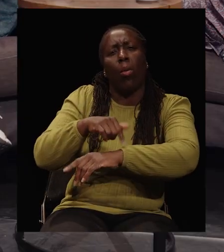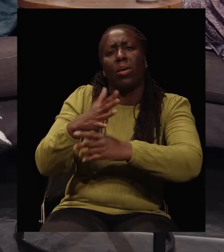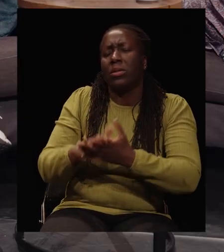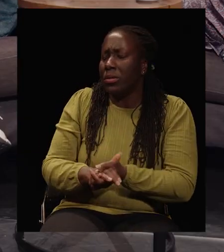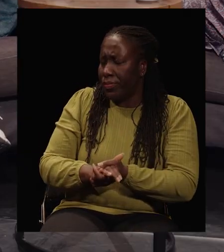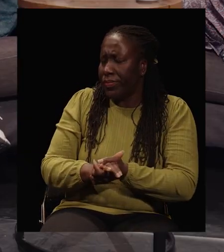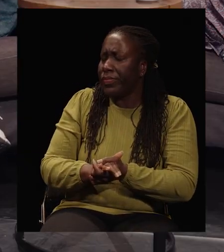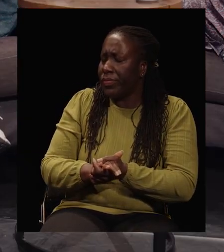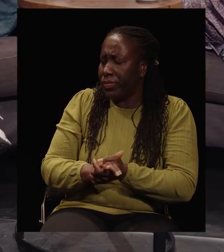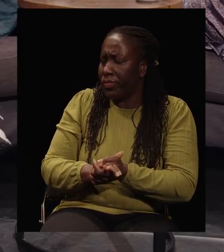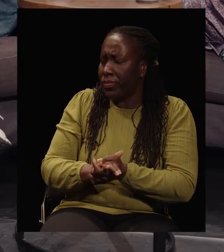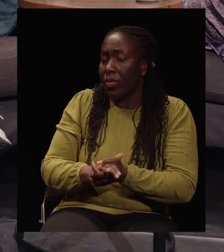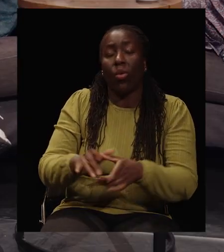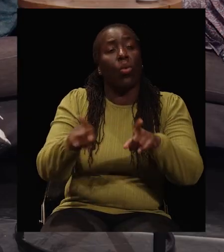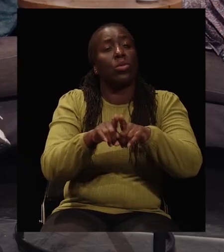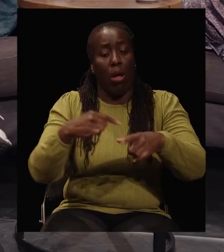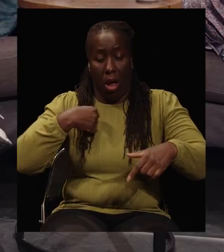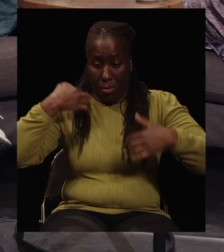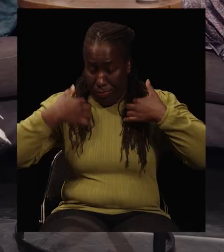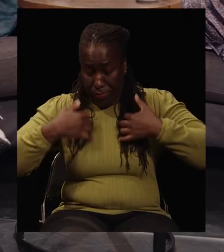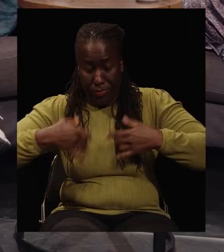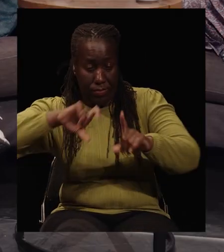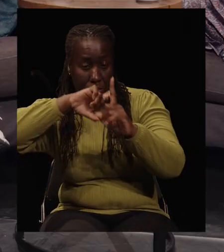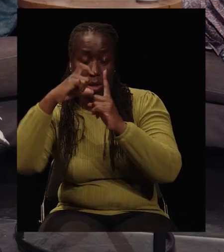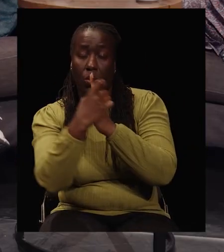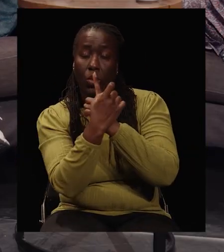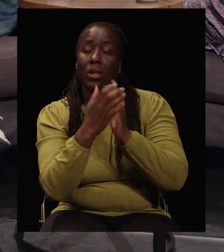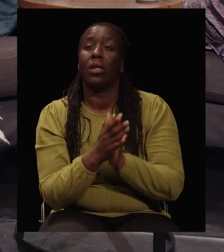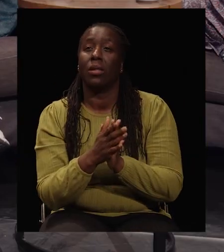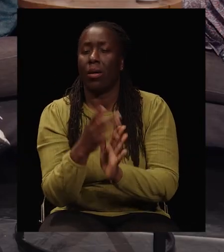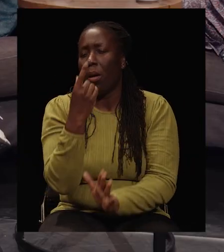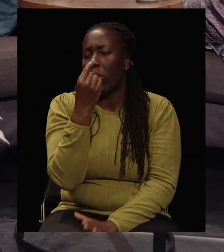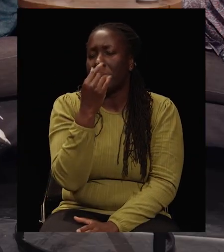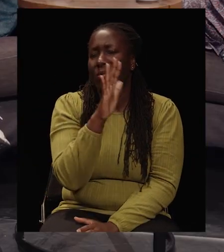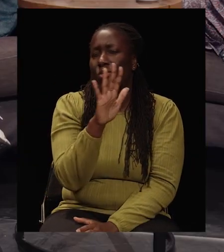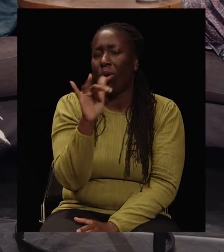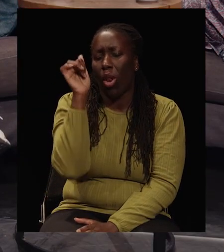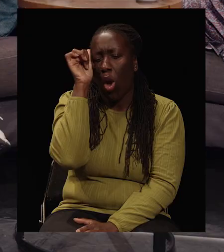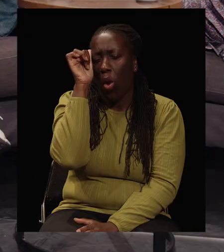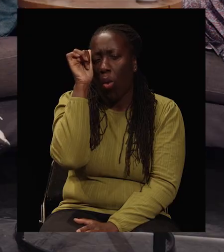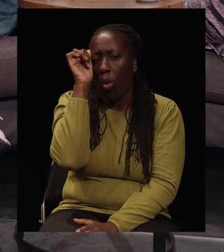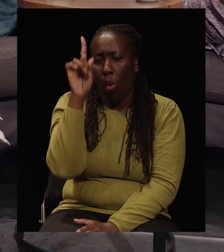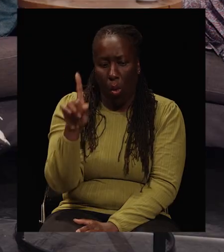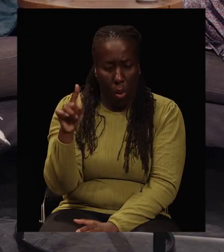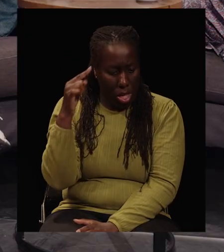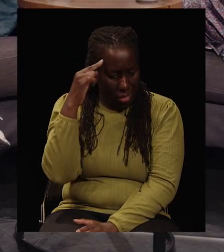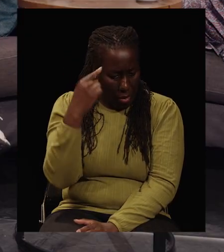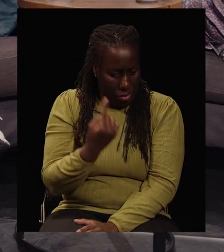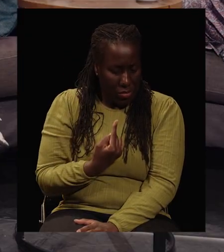I'm also like really interested in communities that might not know or might not consider themselves as artists,